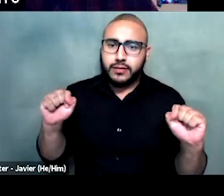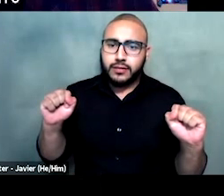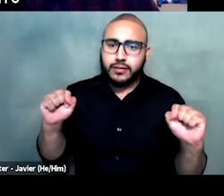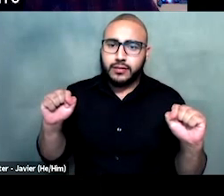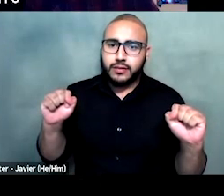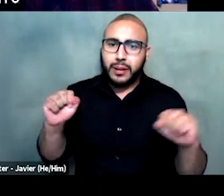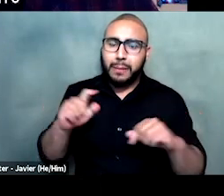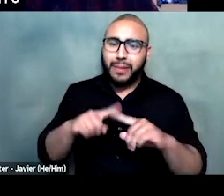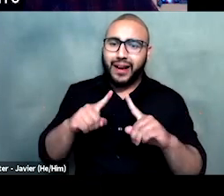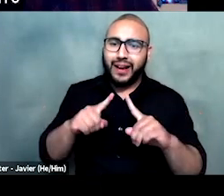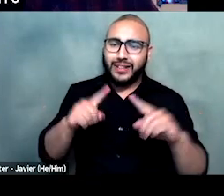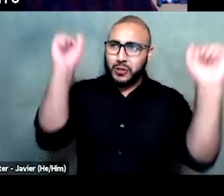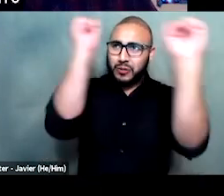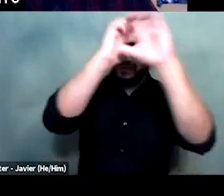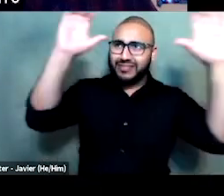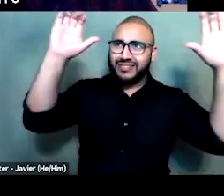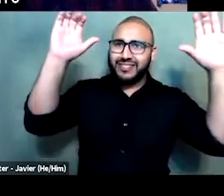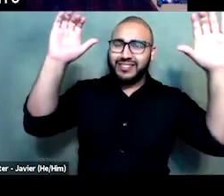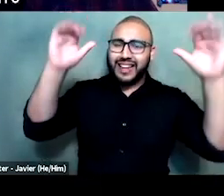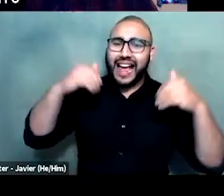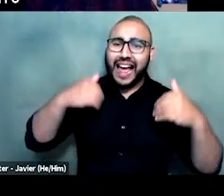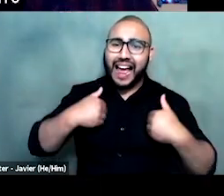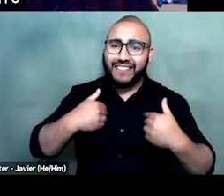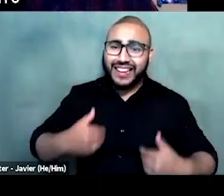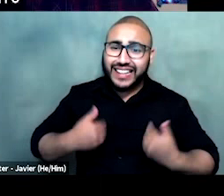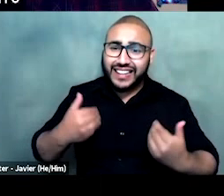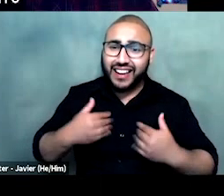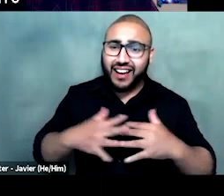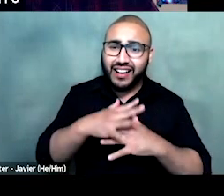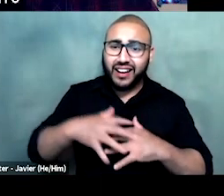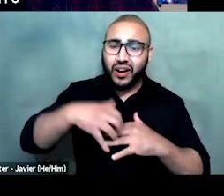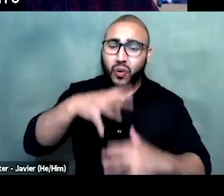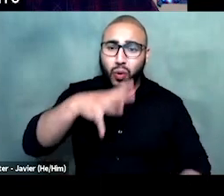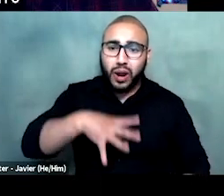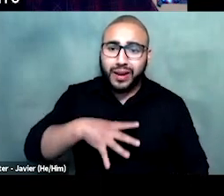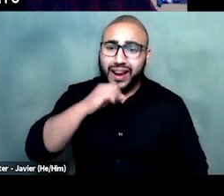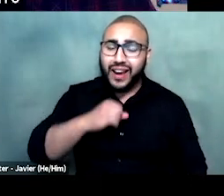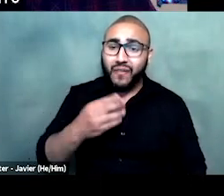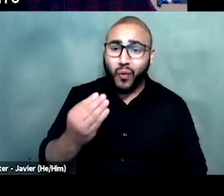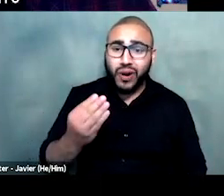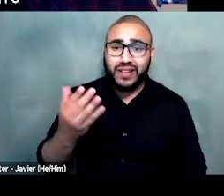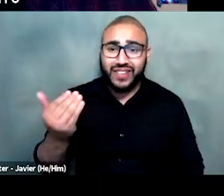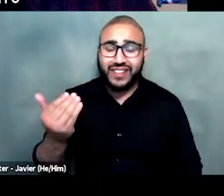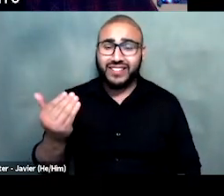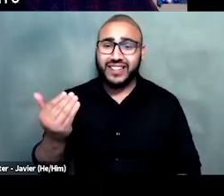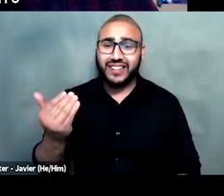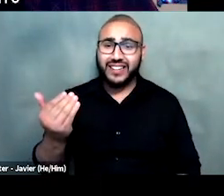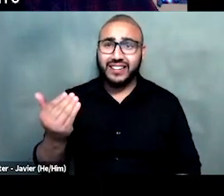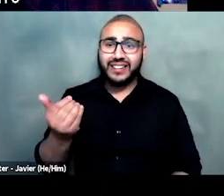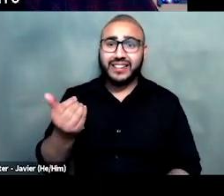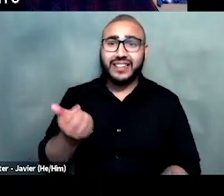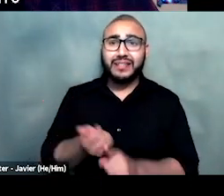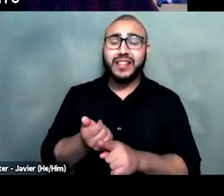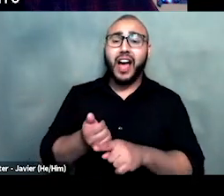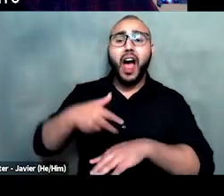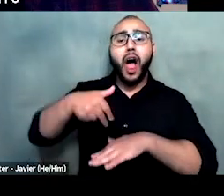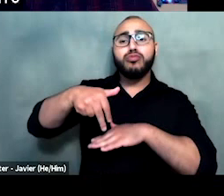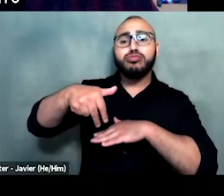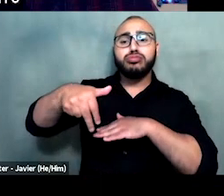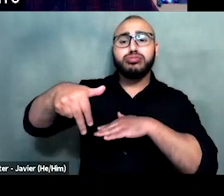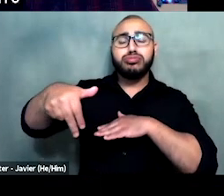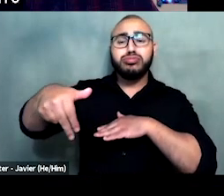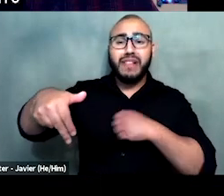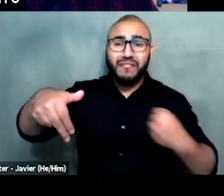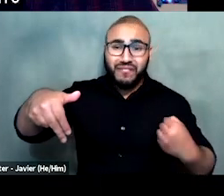be safe. And to think that you have young ladies, young Indigenous women, you know, 14,